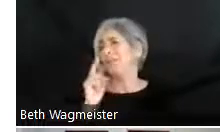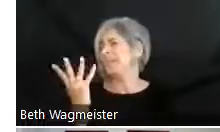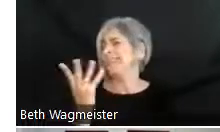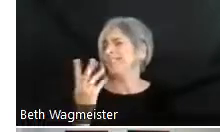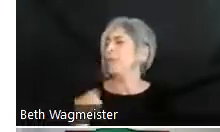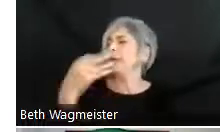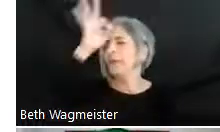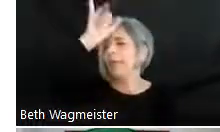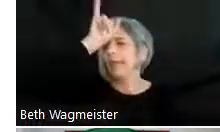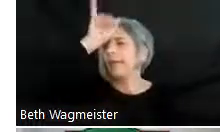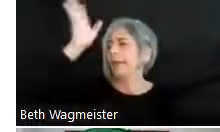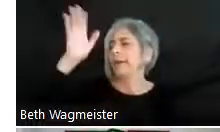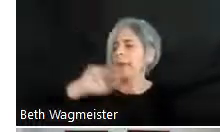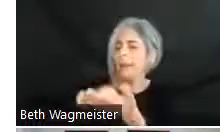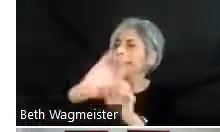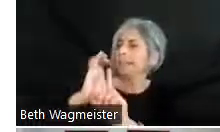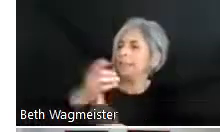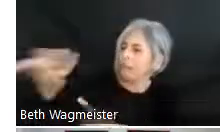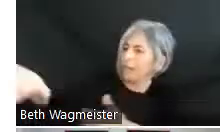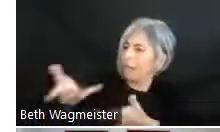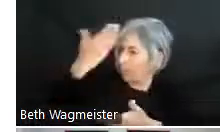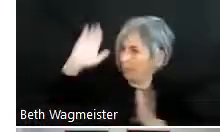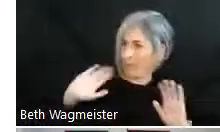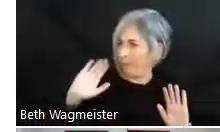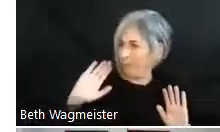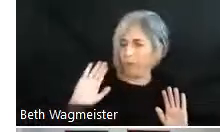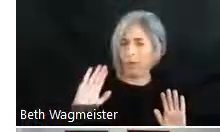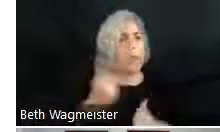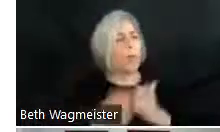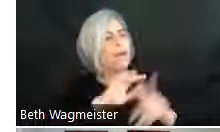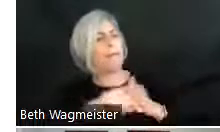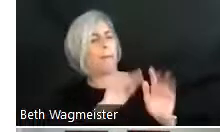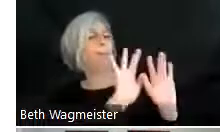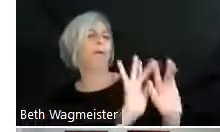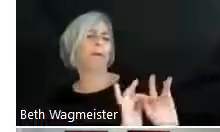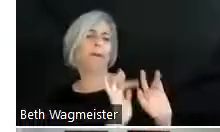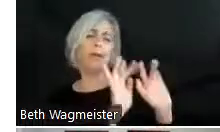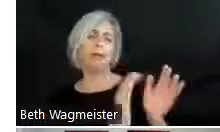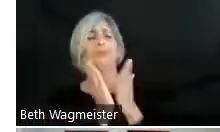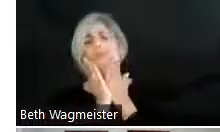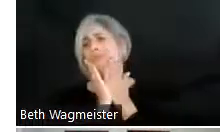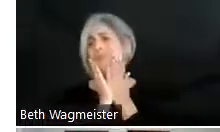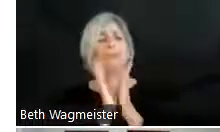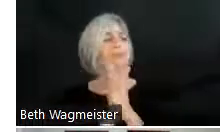what the medical condition of this child may be. What about pity? Oh, poor child. Right?